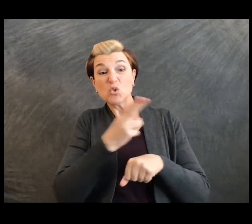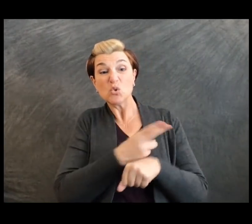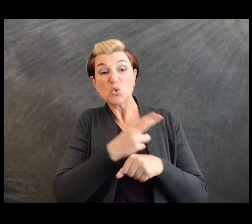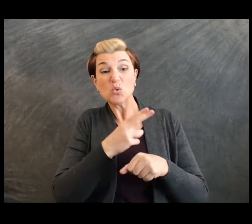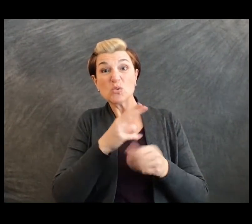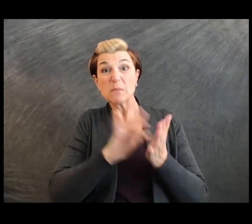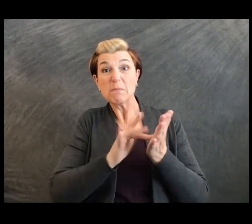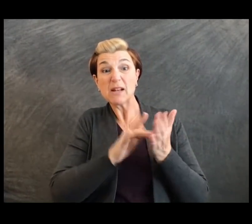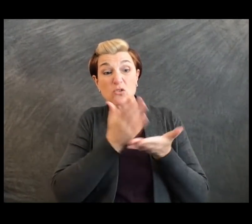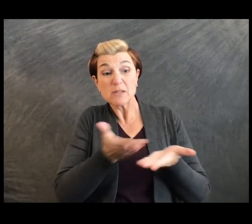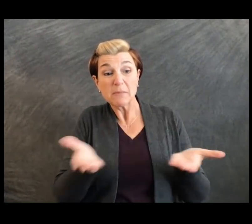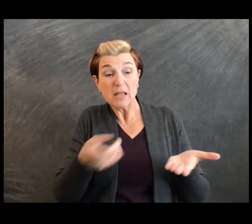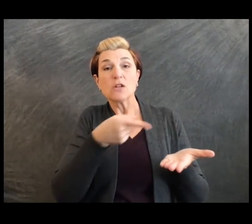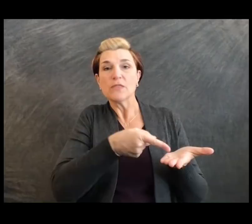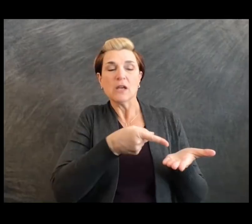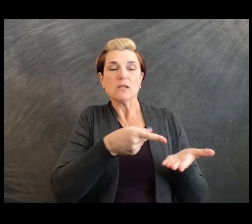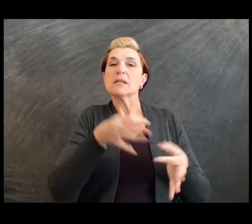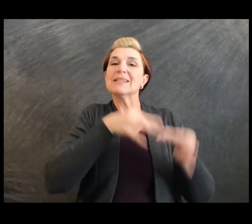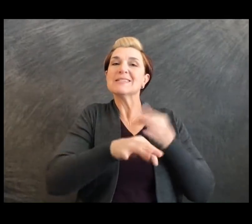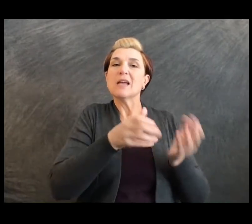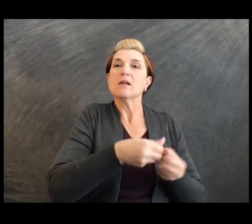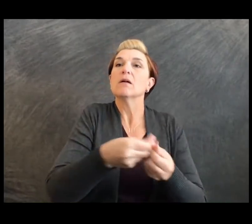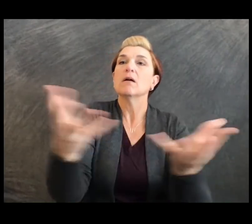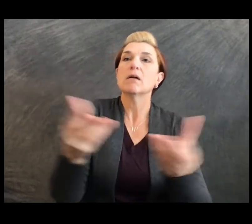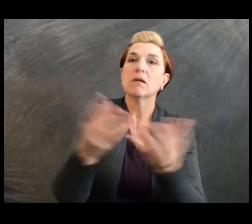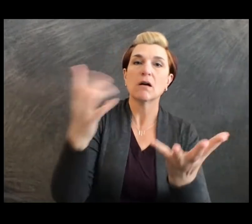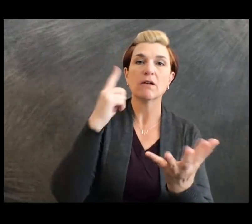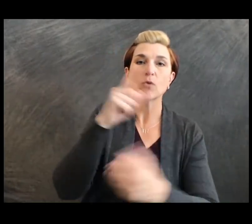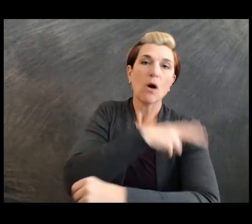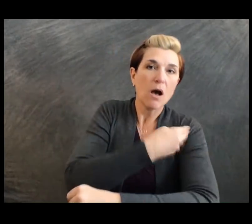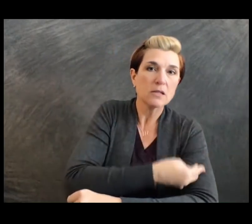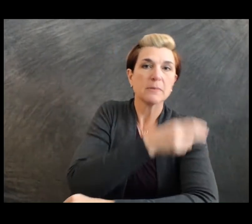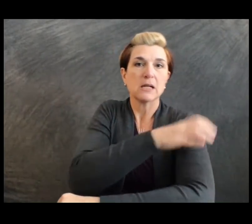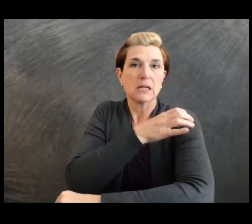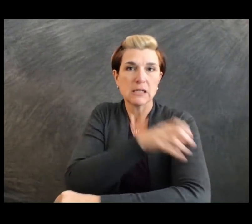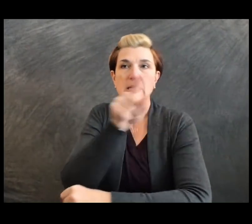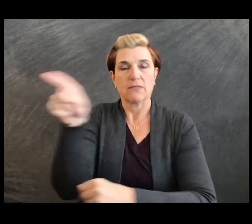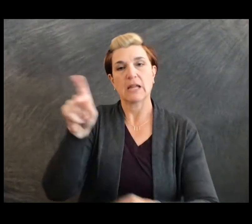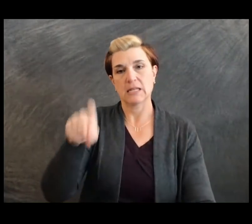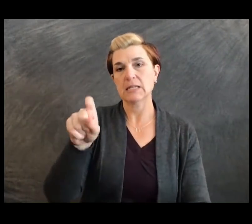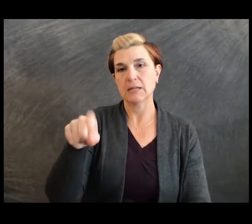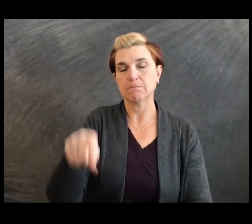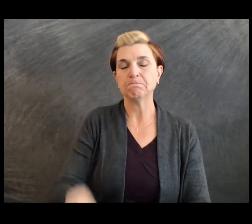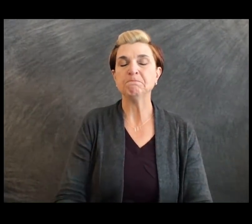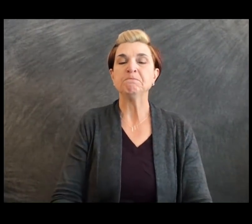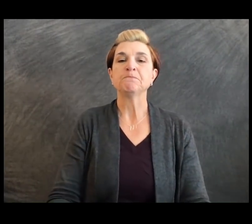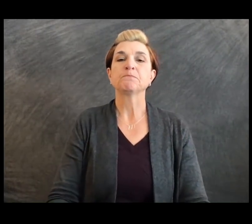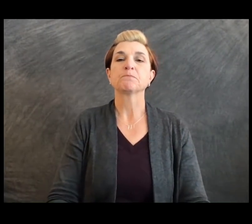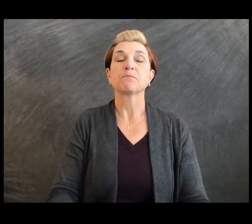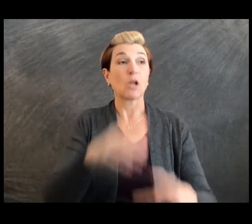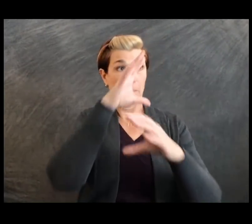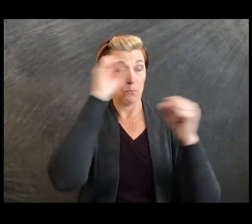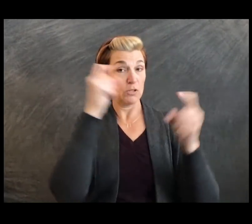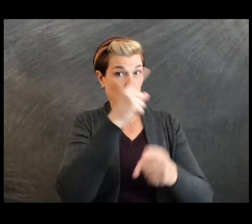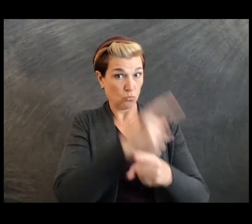our team is on Capitol Hill as we speak working with members of Congress in both political parties they're making progress